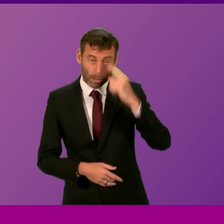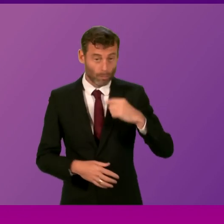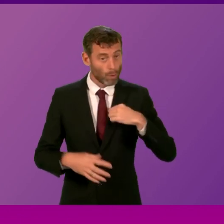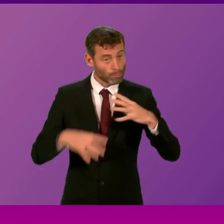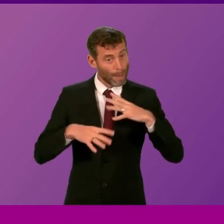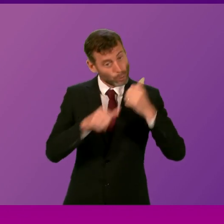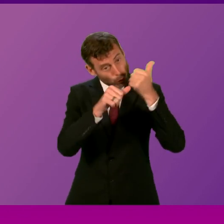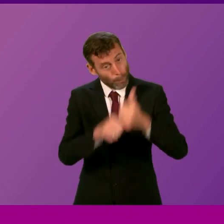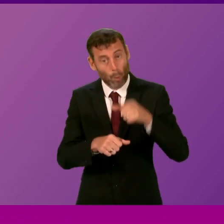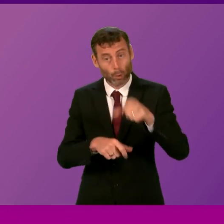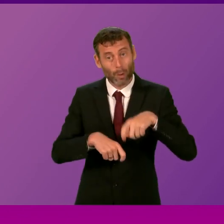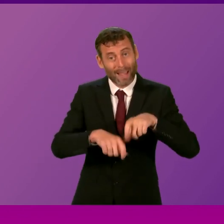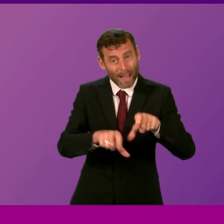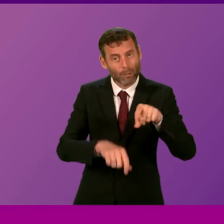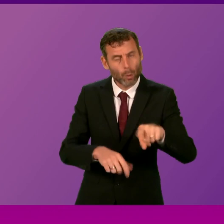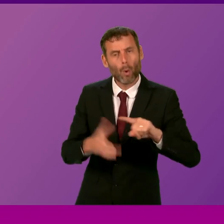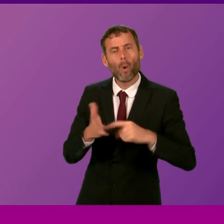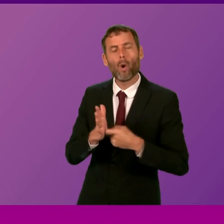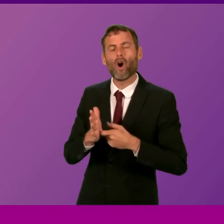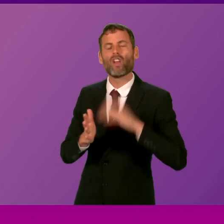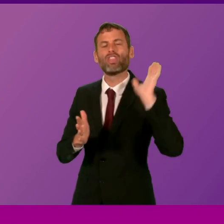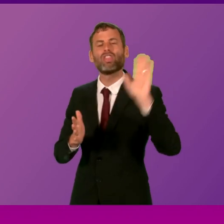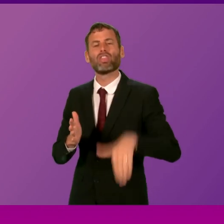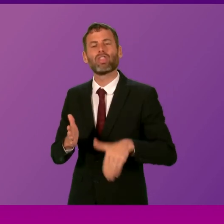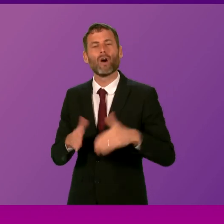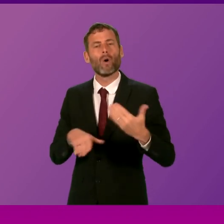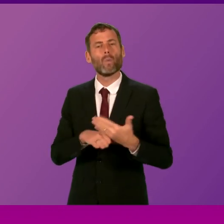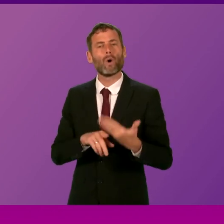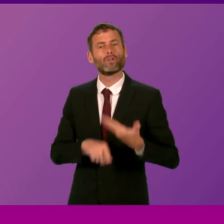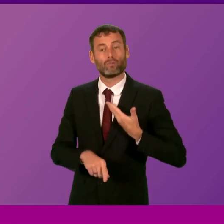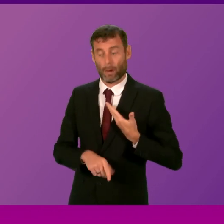“That’s okay. We support that. We don’t care about workers’ rights.”